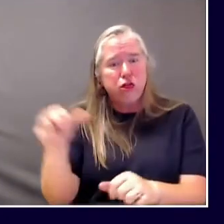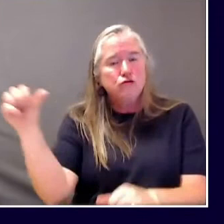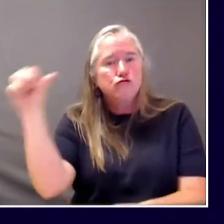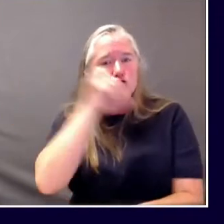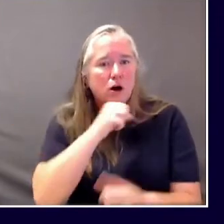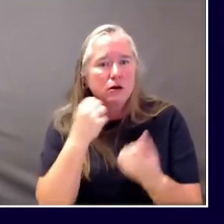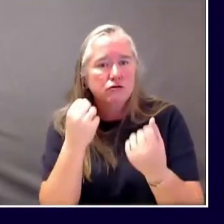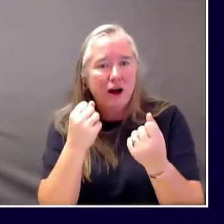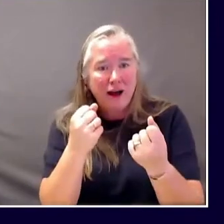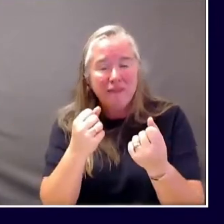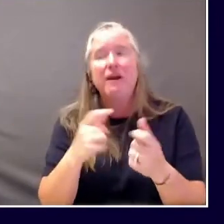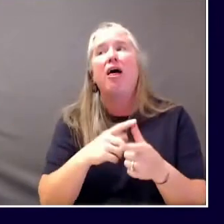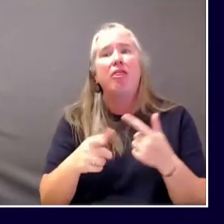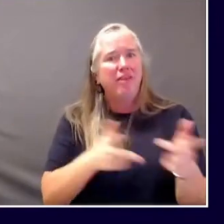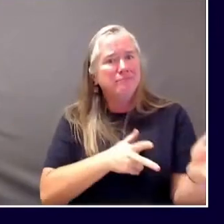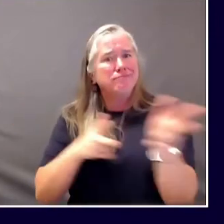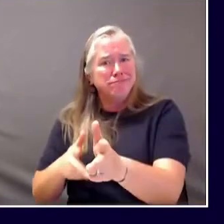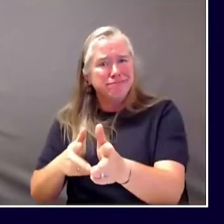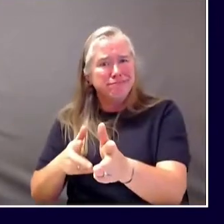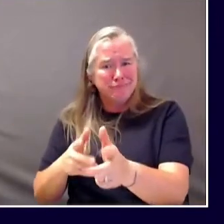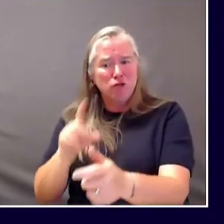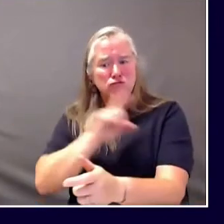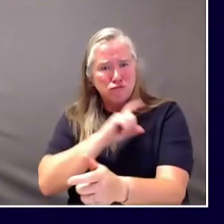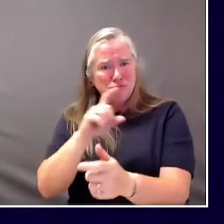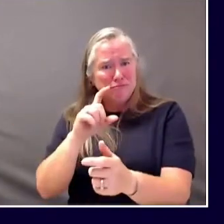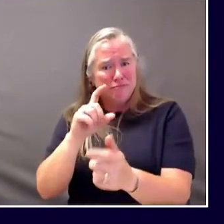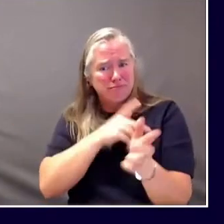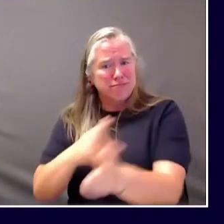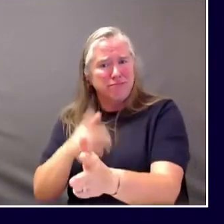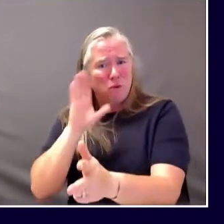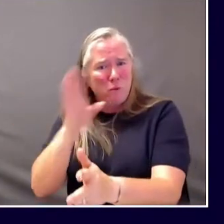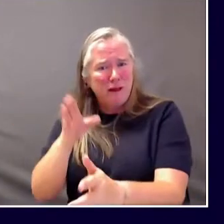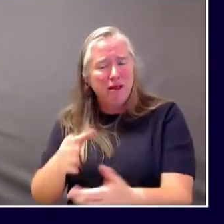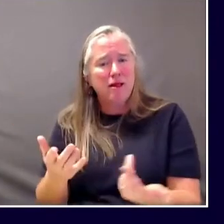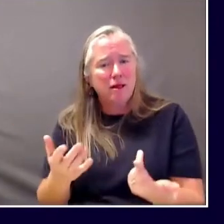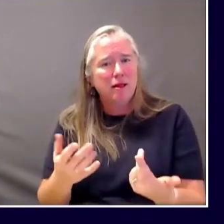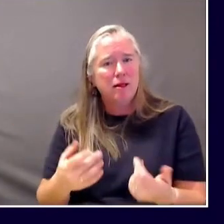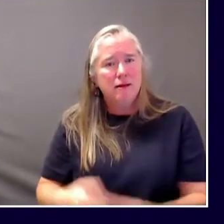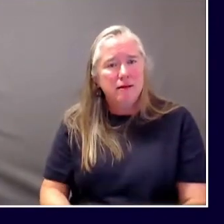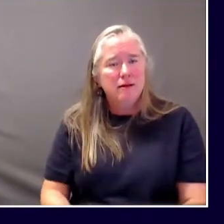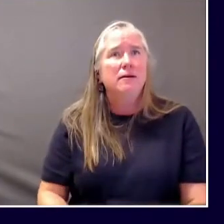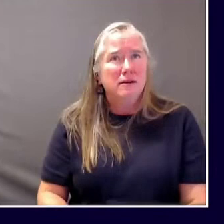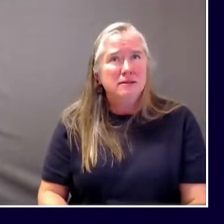that's when we started forcing